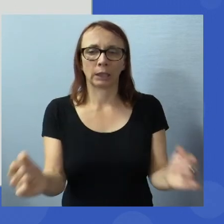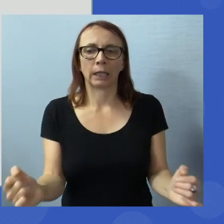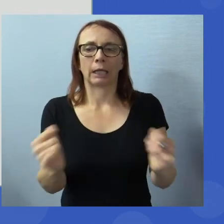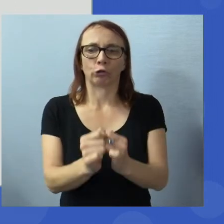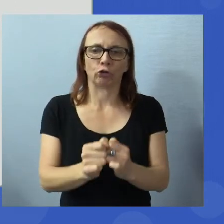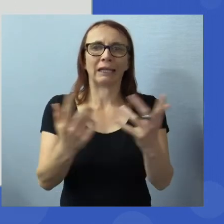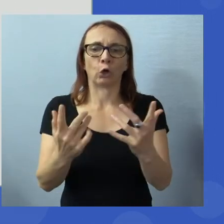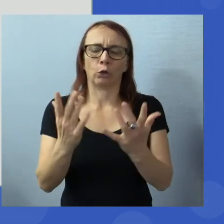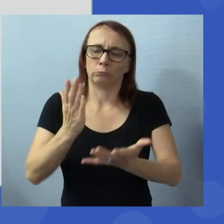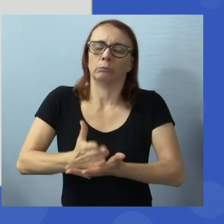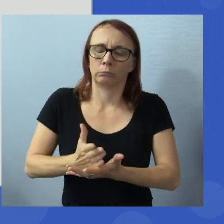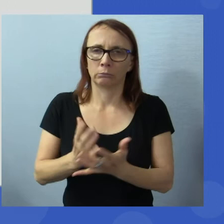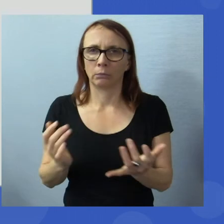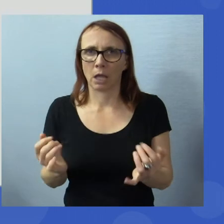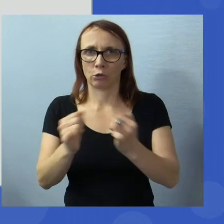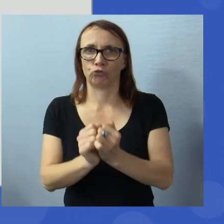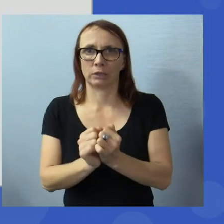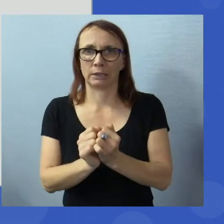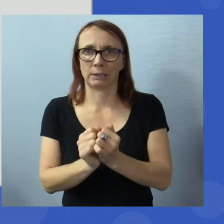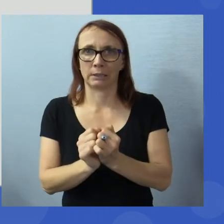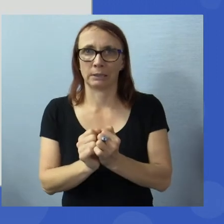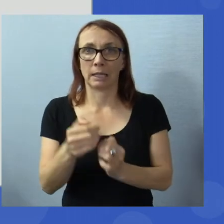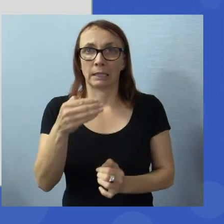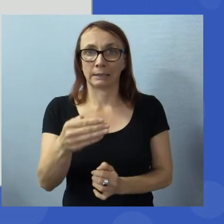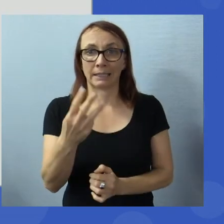agree box so that's ninety-three percent one